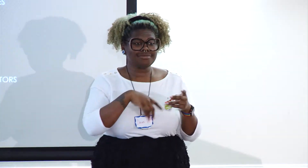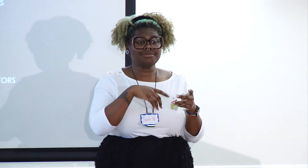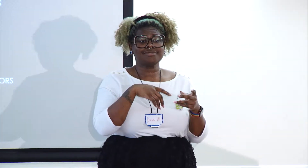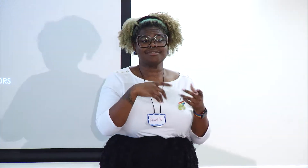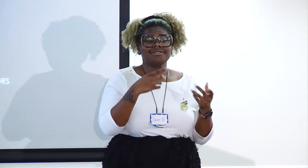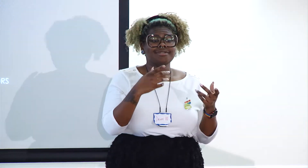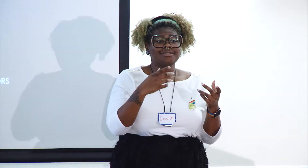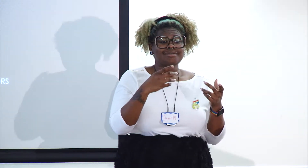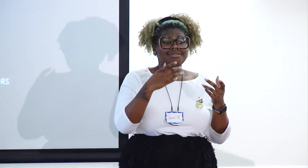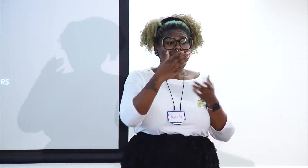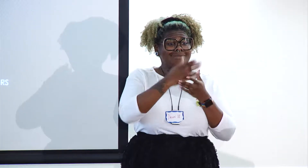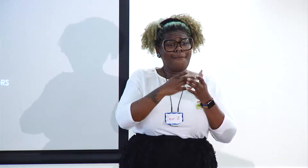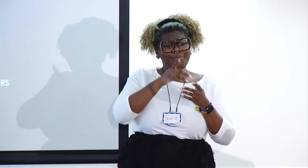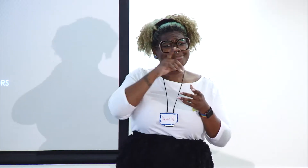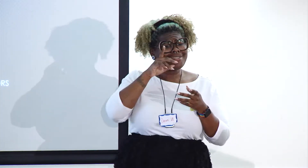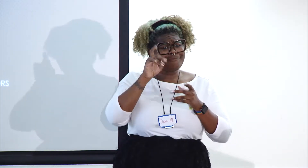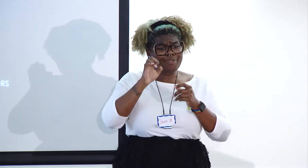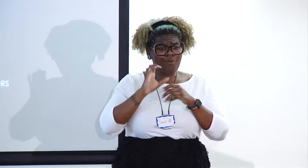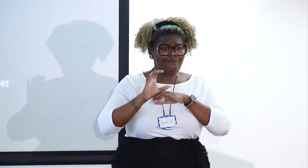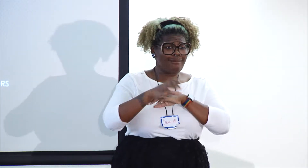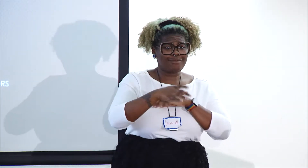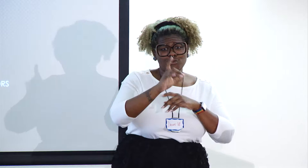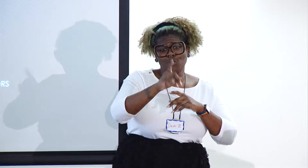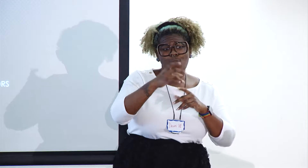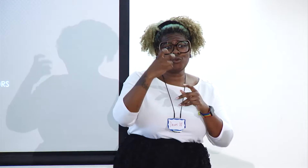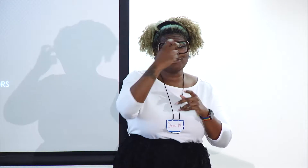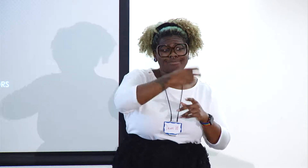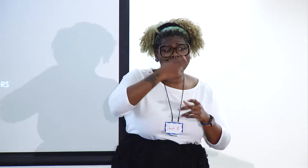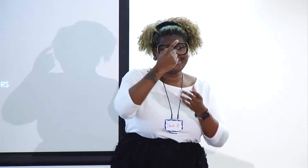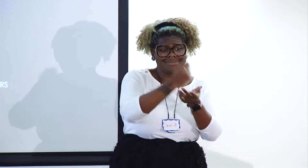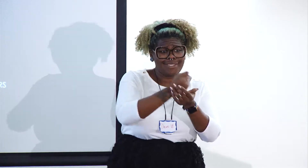Maybe someone grew up hearing and has lost their hearing